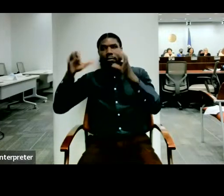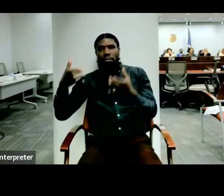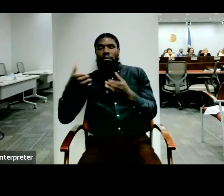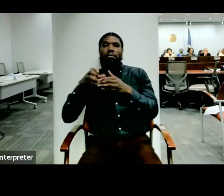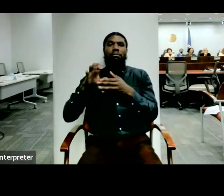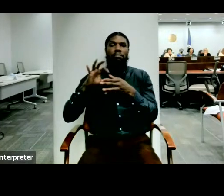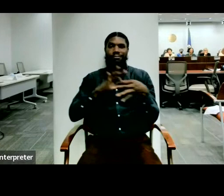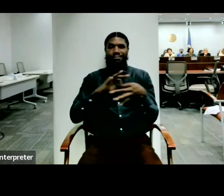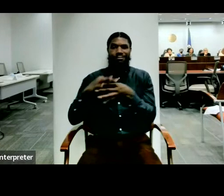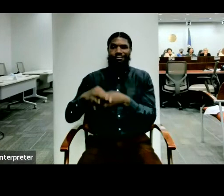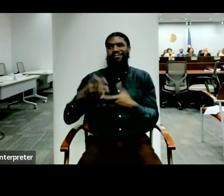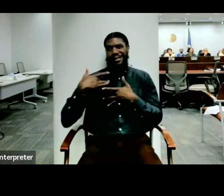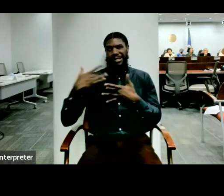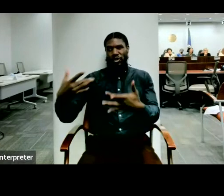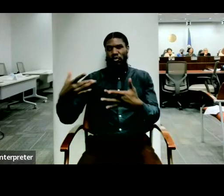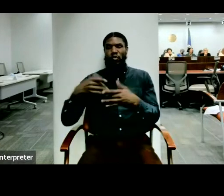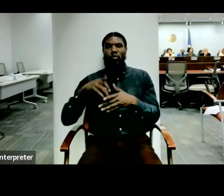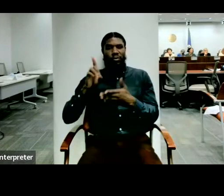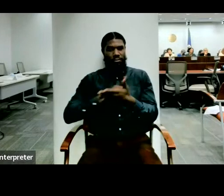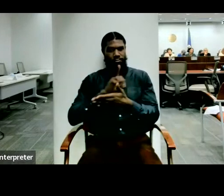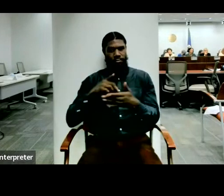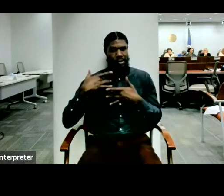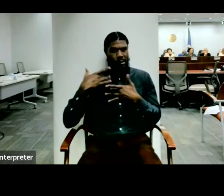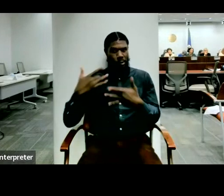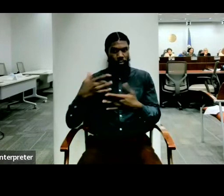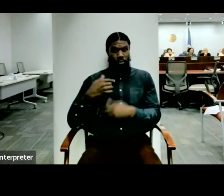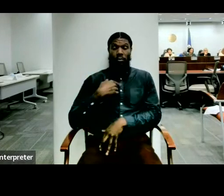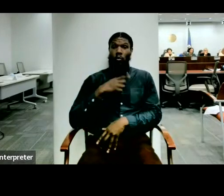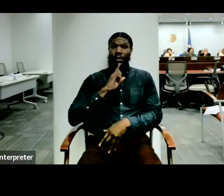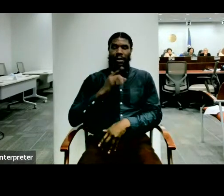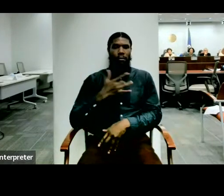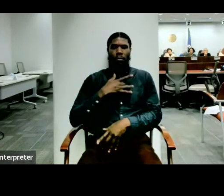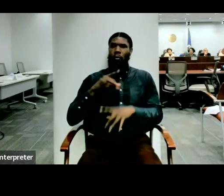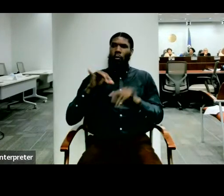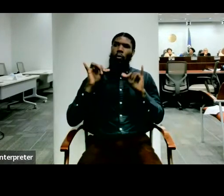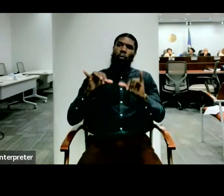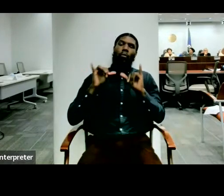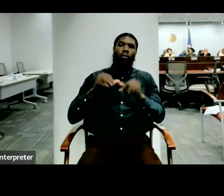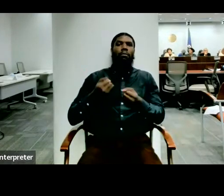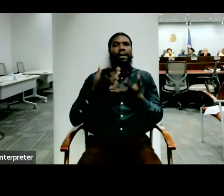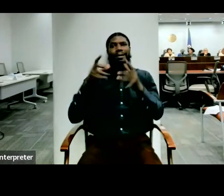discrimination. I've been struck by the extent to which much of the systemic discrimination is